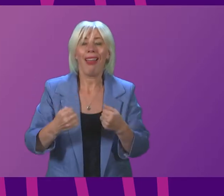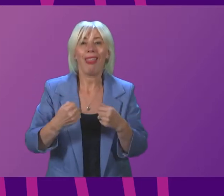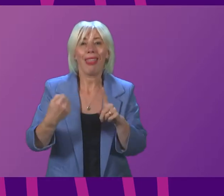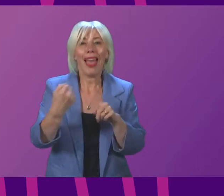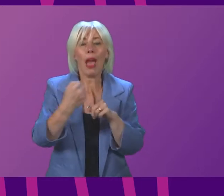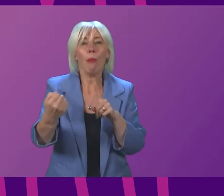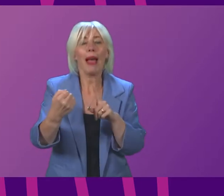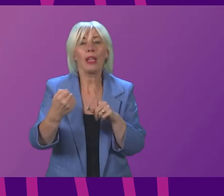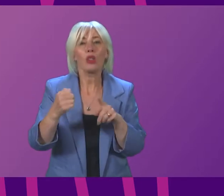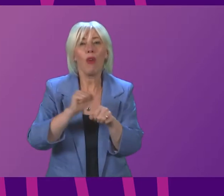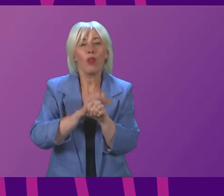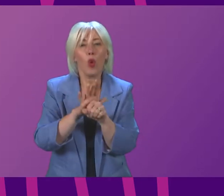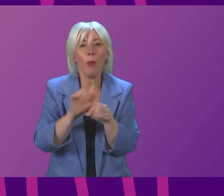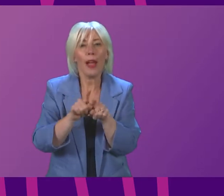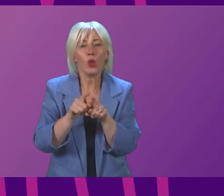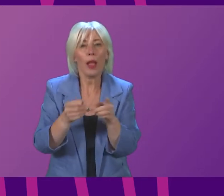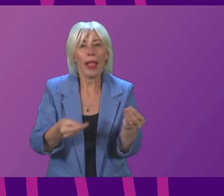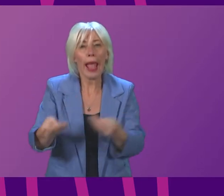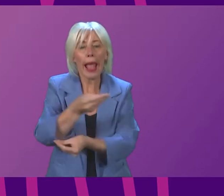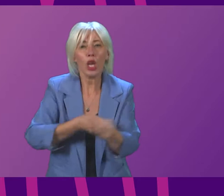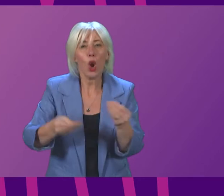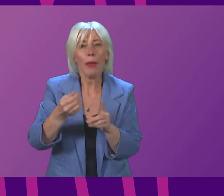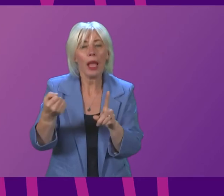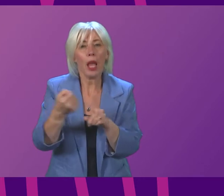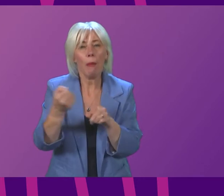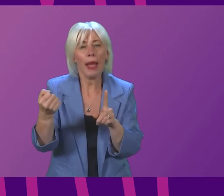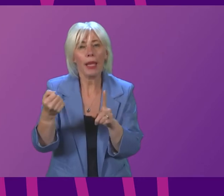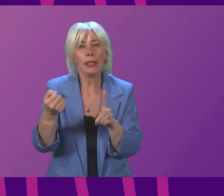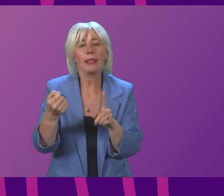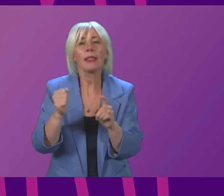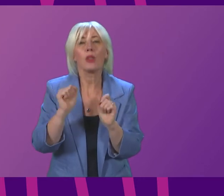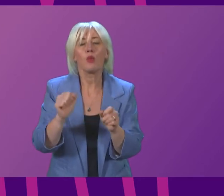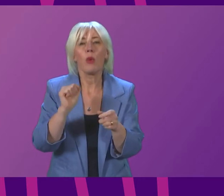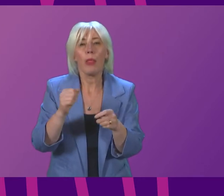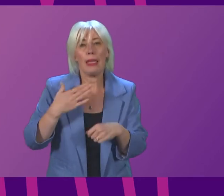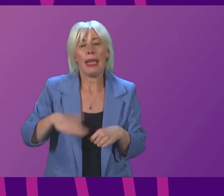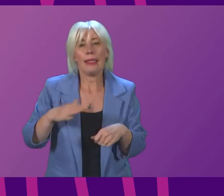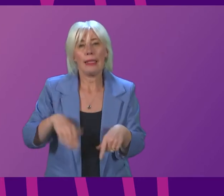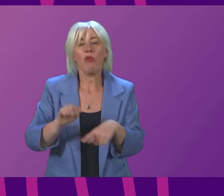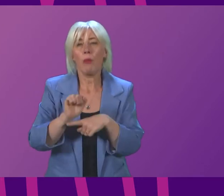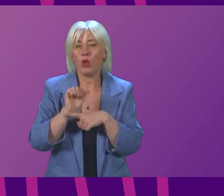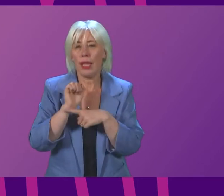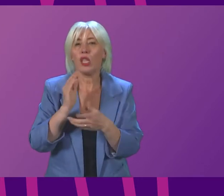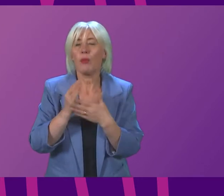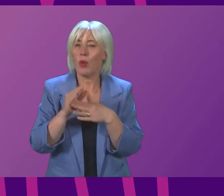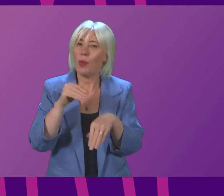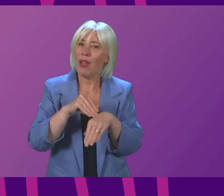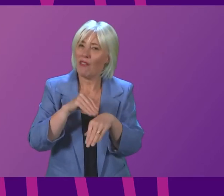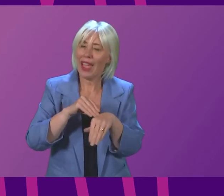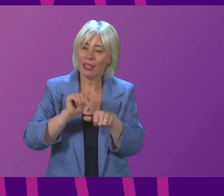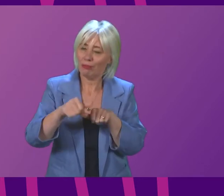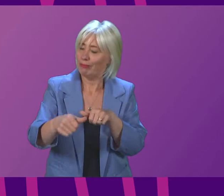evident economic impact, there will be effects that we are yet to feel. Can the